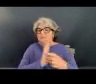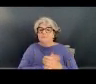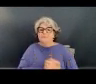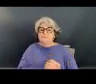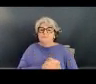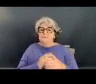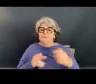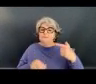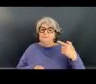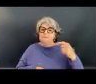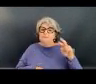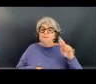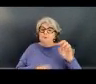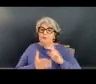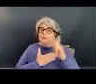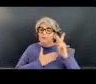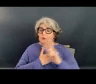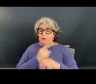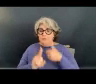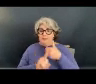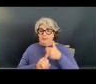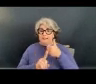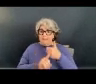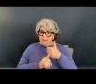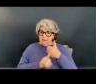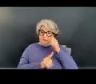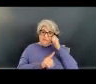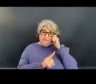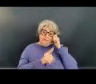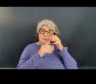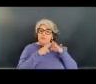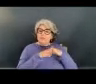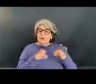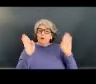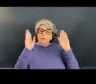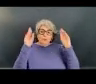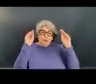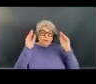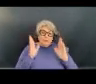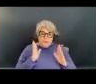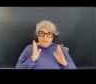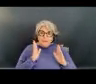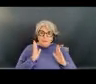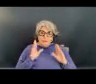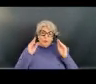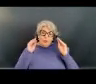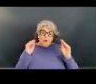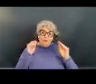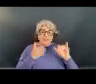So the program itself is open to teachers who teach in New York State.